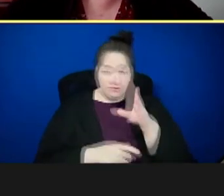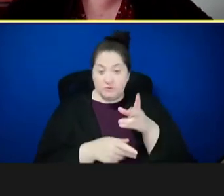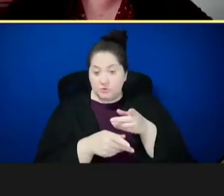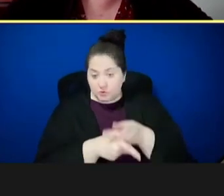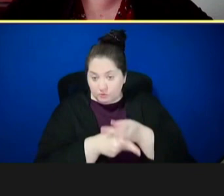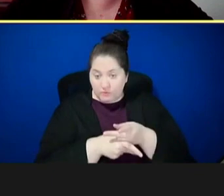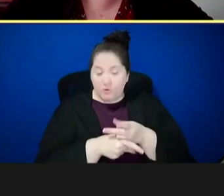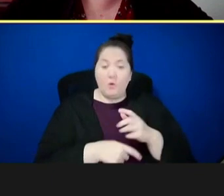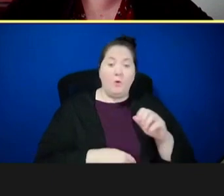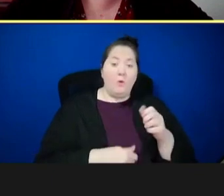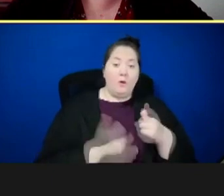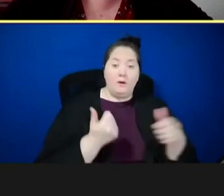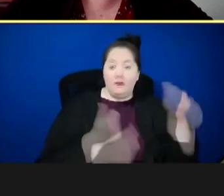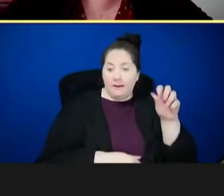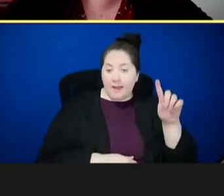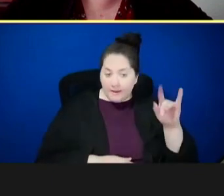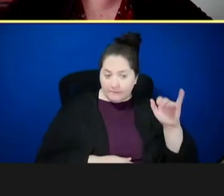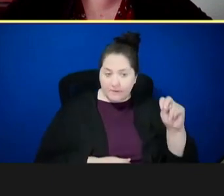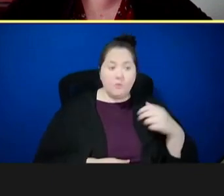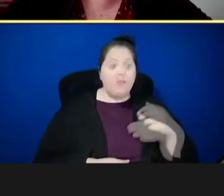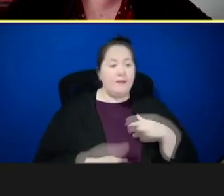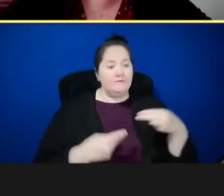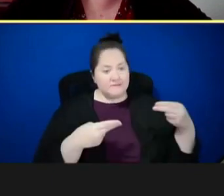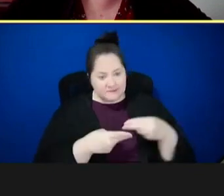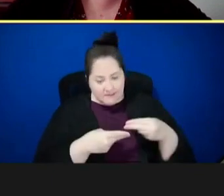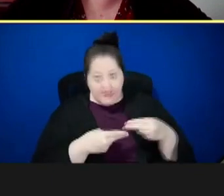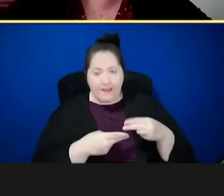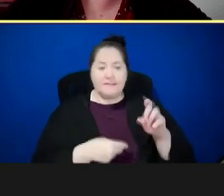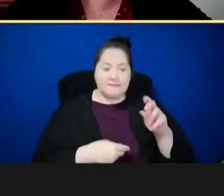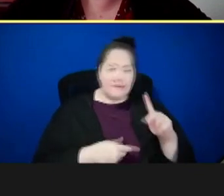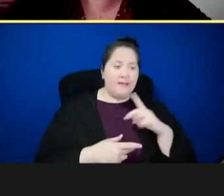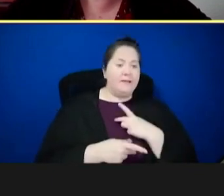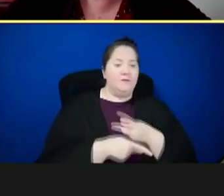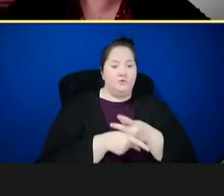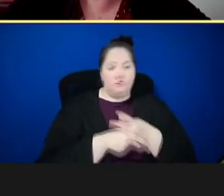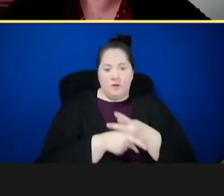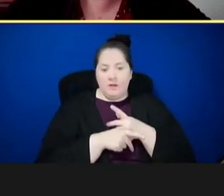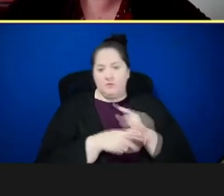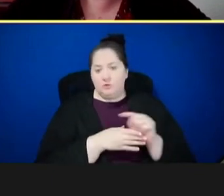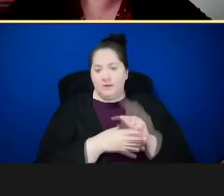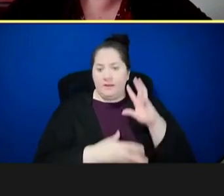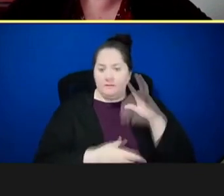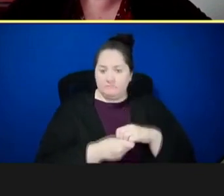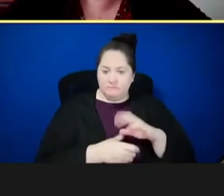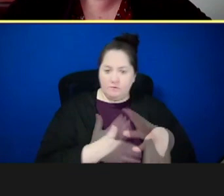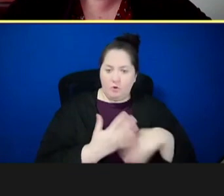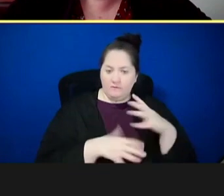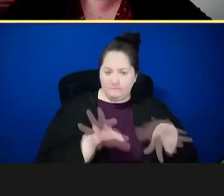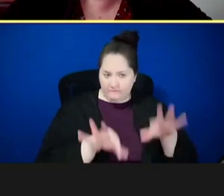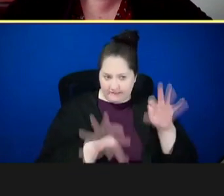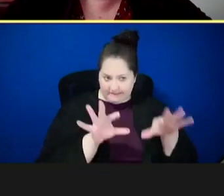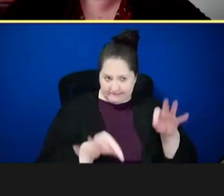an in-service slide deck and supervisor training that incorporate those findings. Next slide.